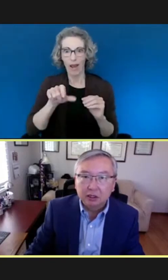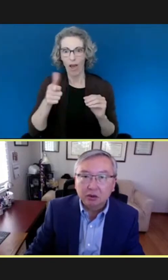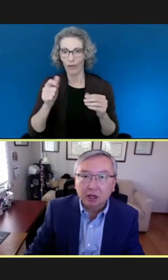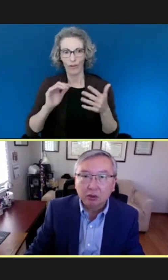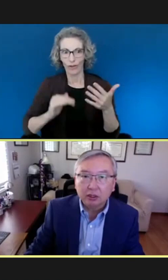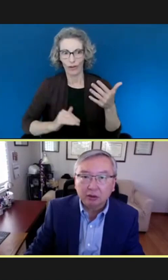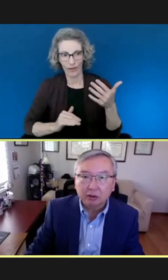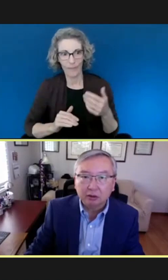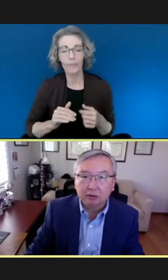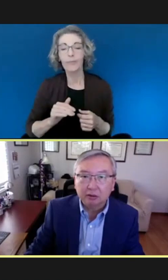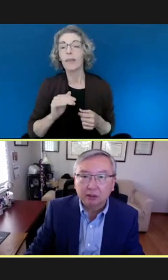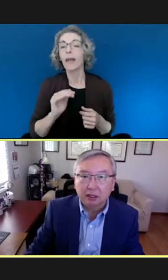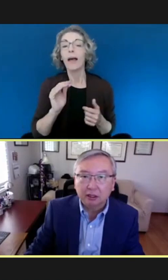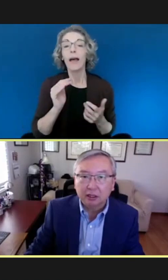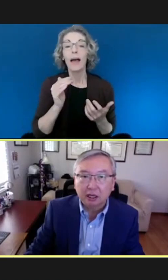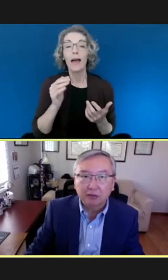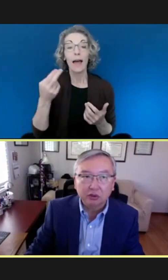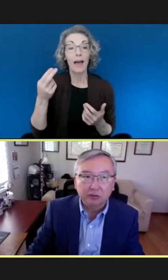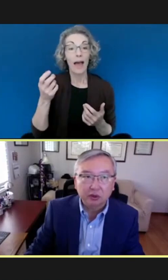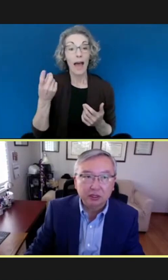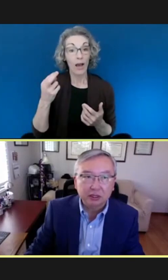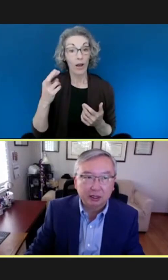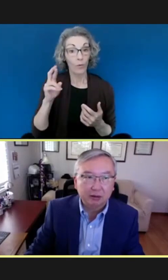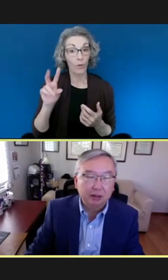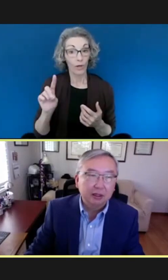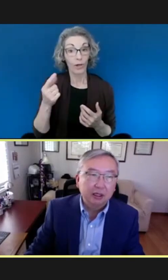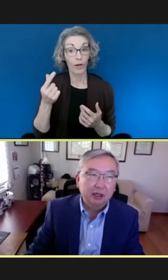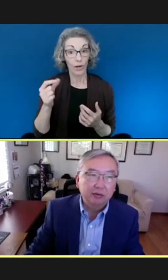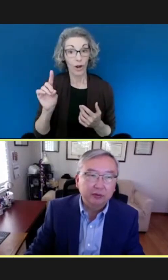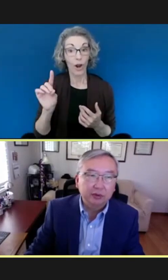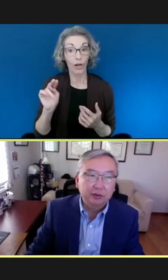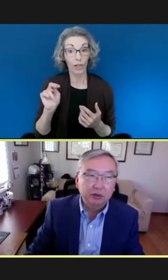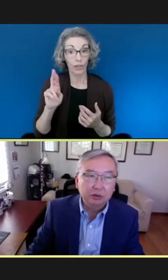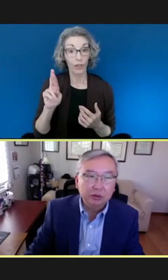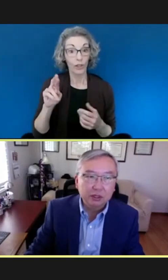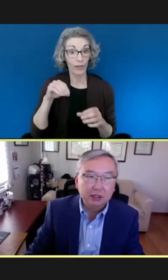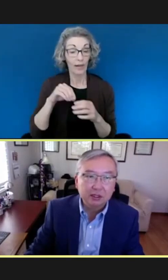So Howard Gardner at Harvard University have used this theory